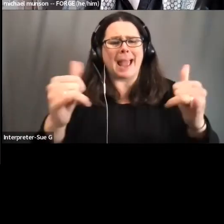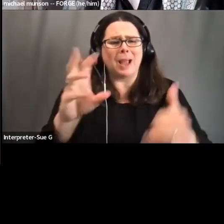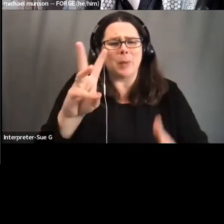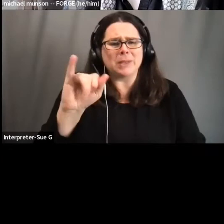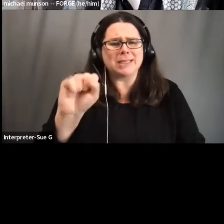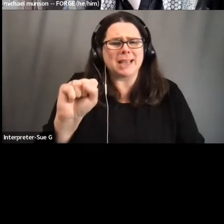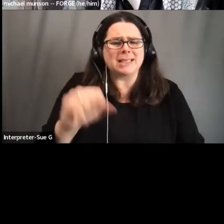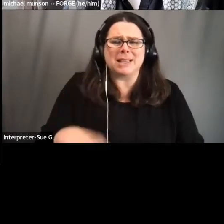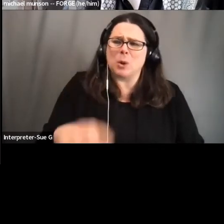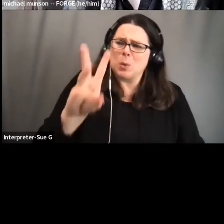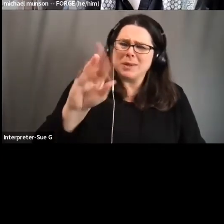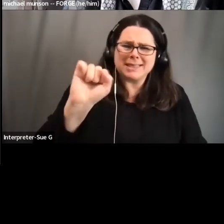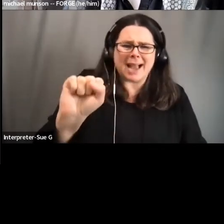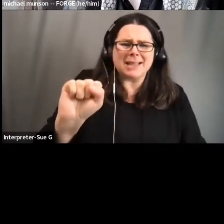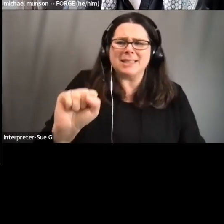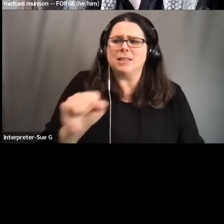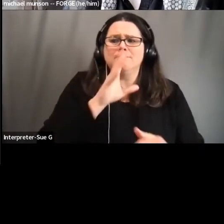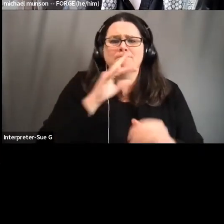Wisconsin, (speaks foreign language).